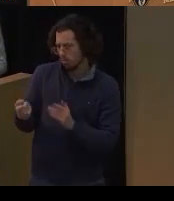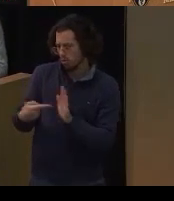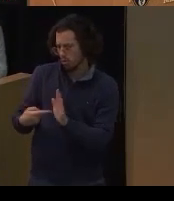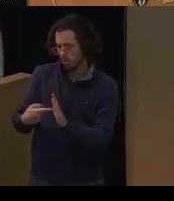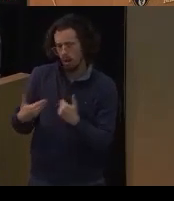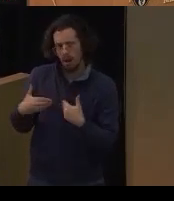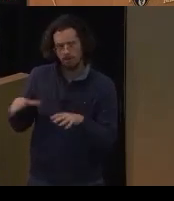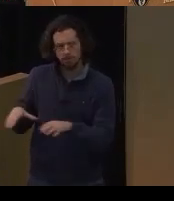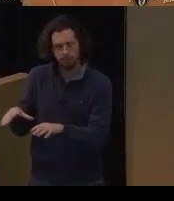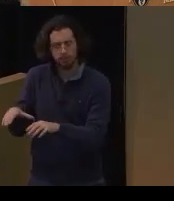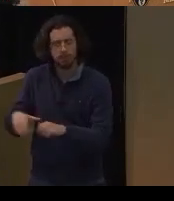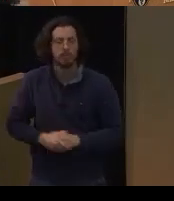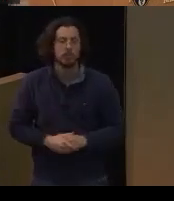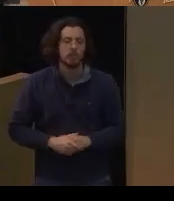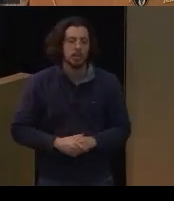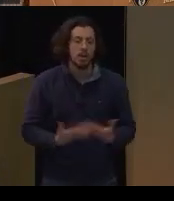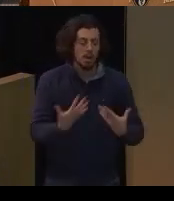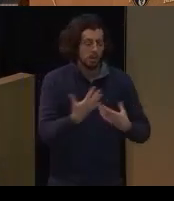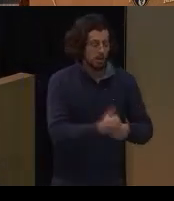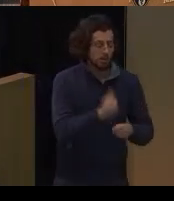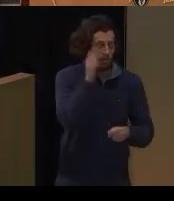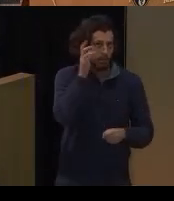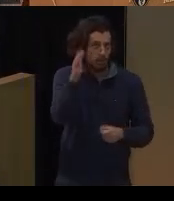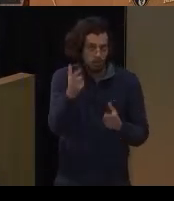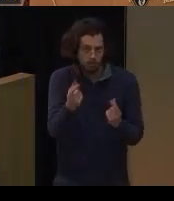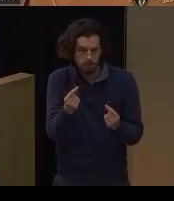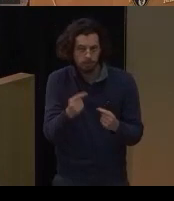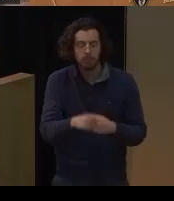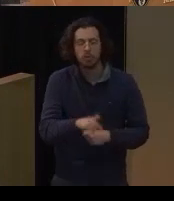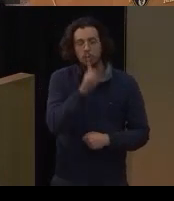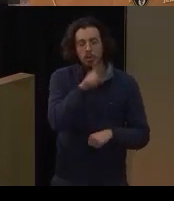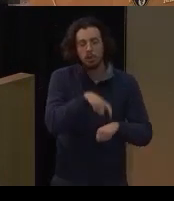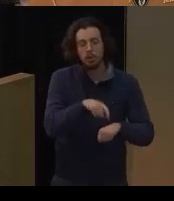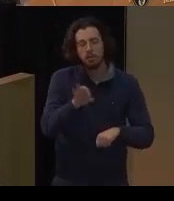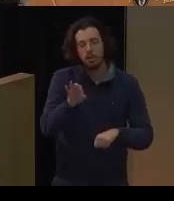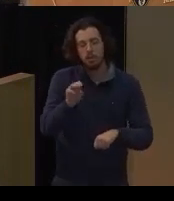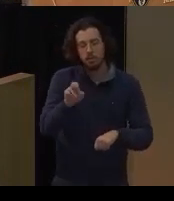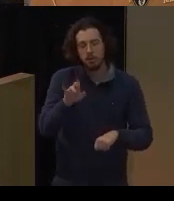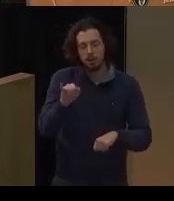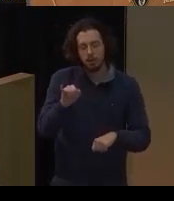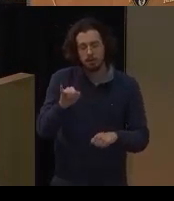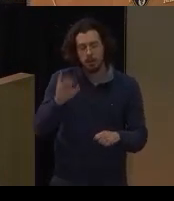okay so in terms of summary and future directions um real-time fmri uh seems to be feasible here at